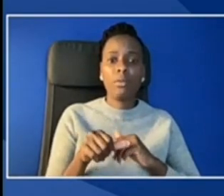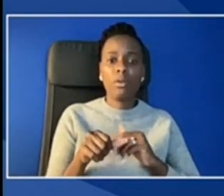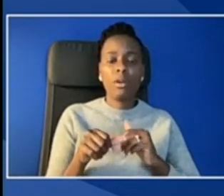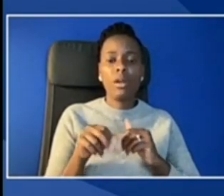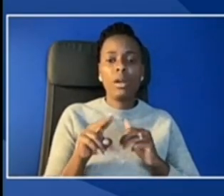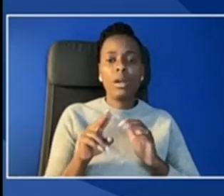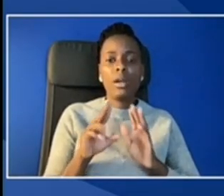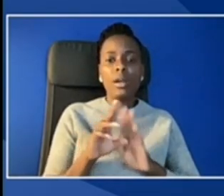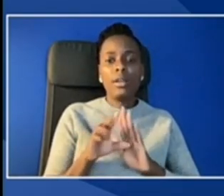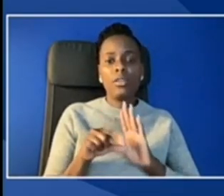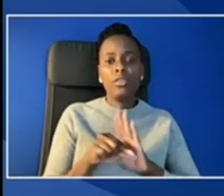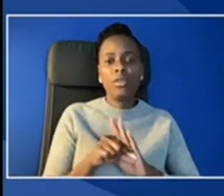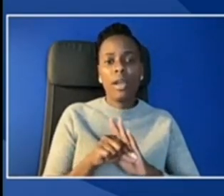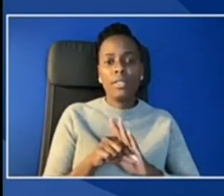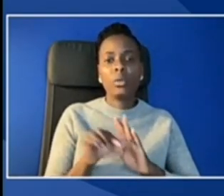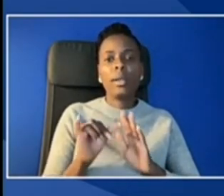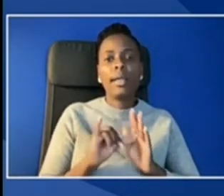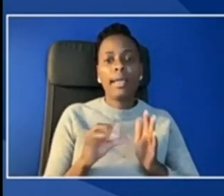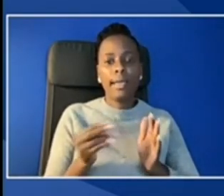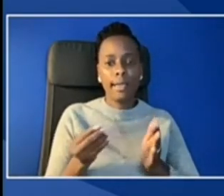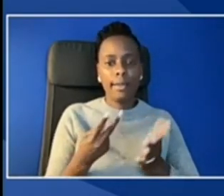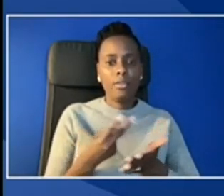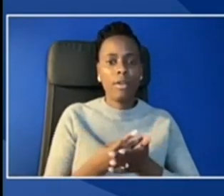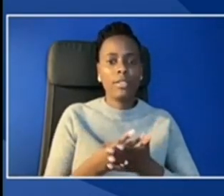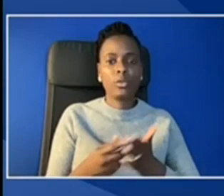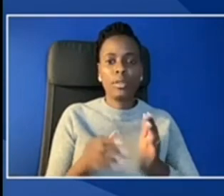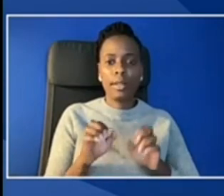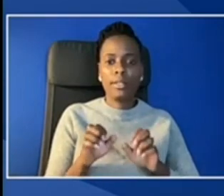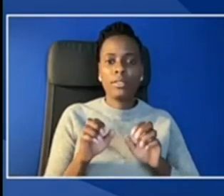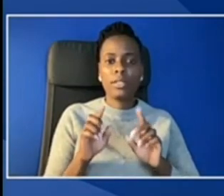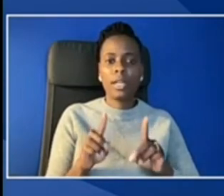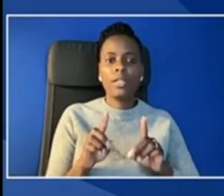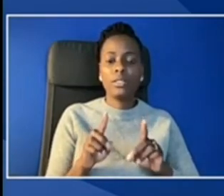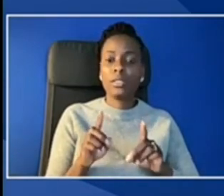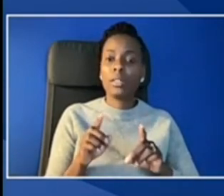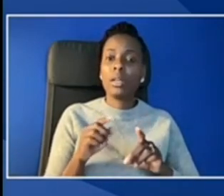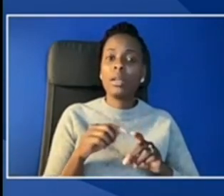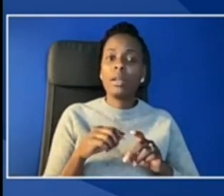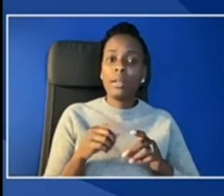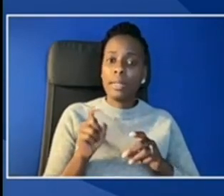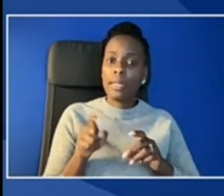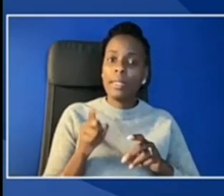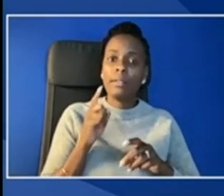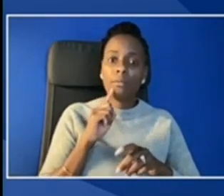education, which is required to be an LCSW or licensed clinical social worker.